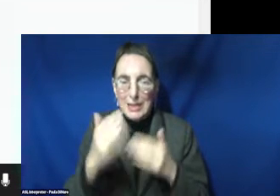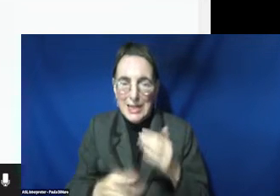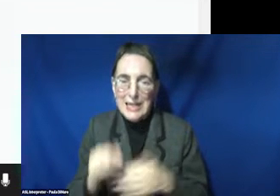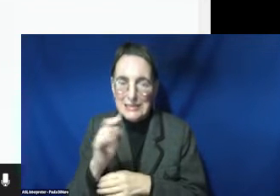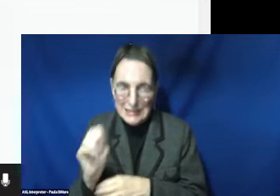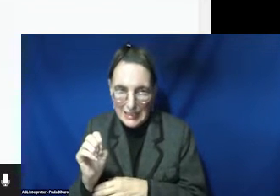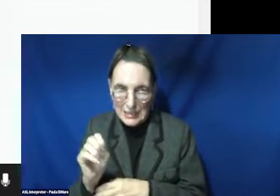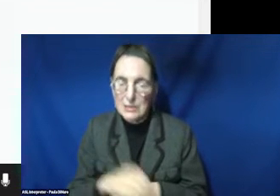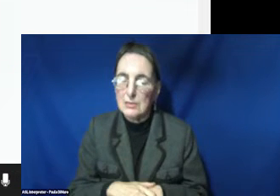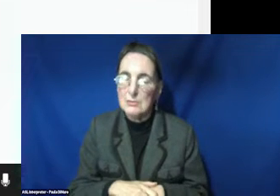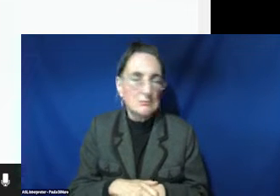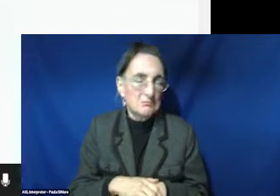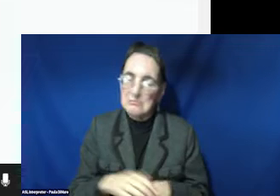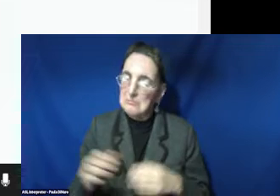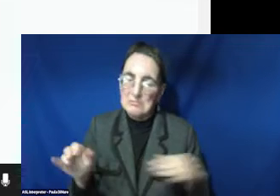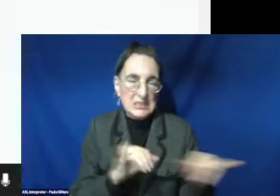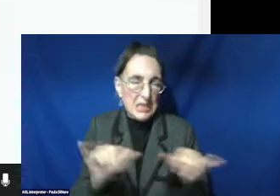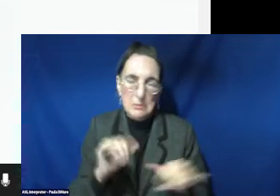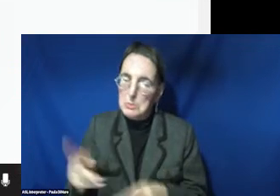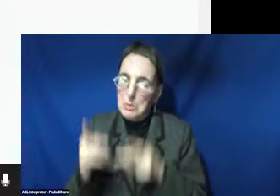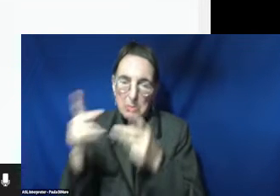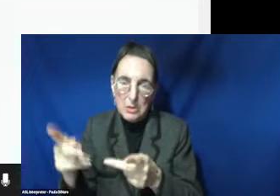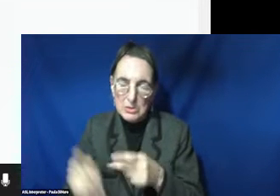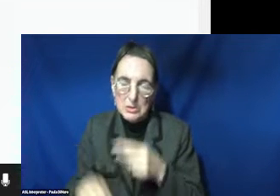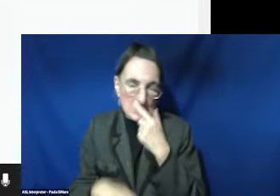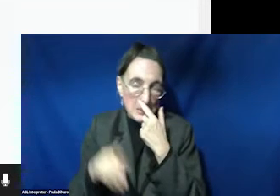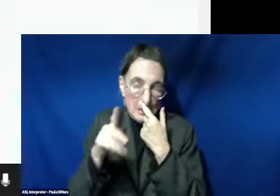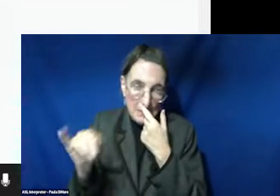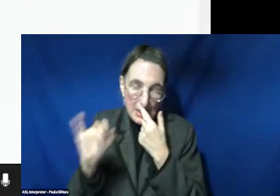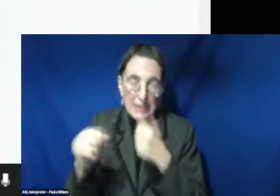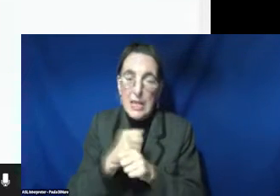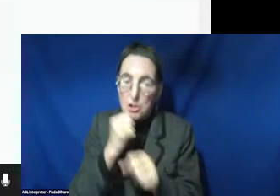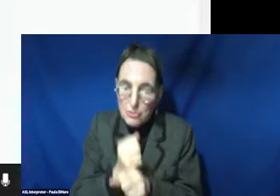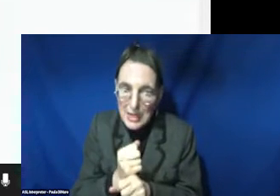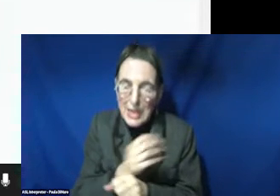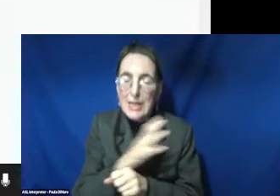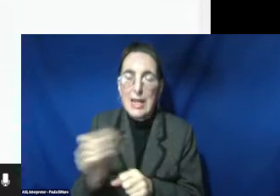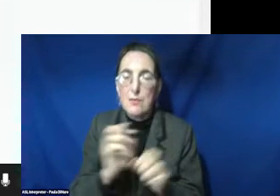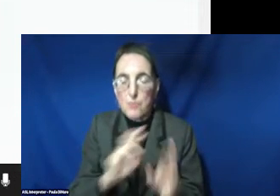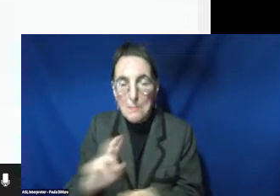The PIs can create it, prepare it. But the AOR ultimately still submits it. So here's the same deal.